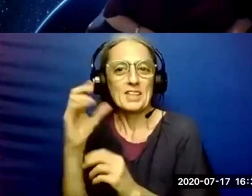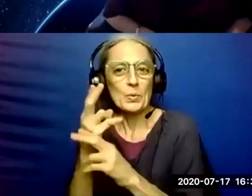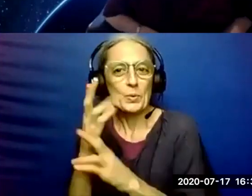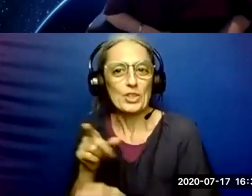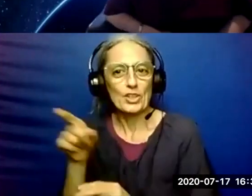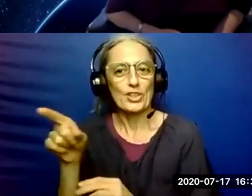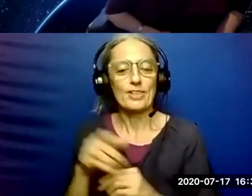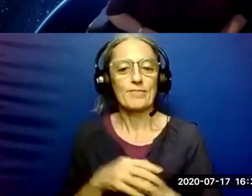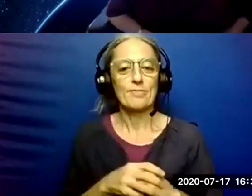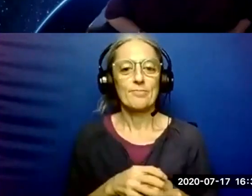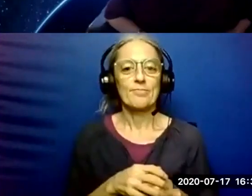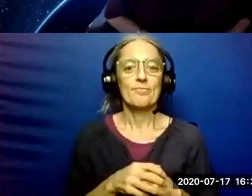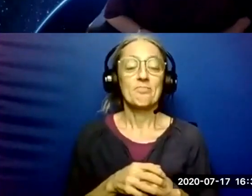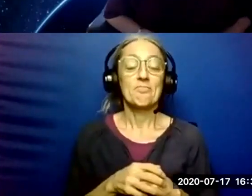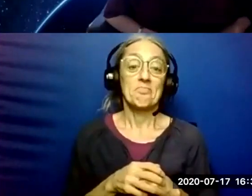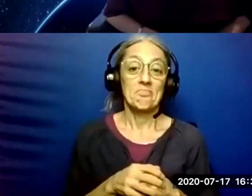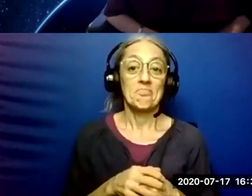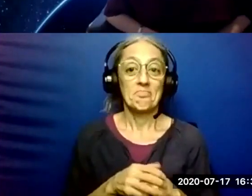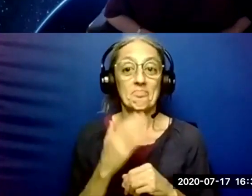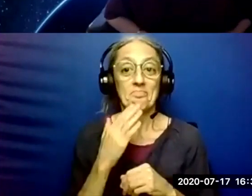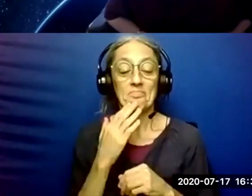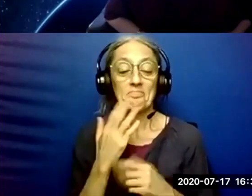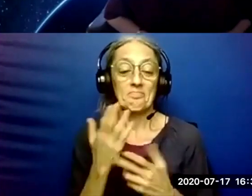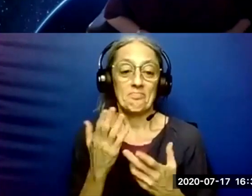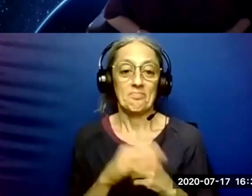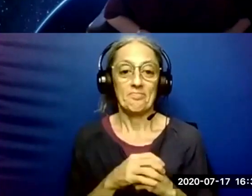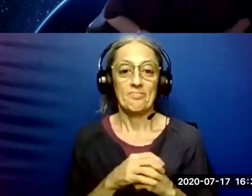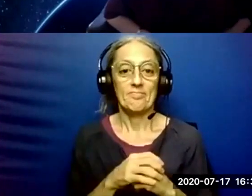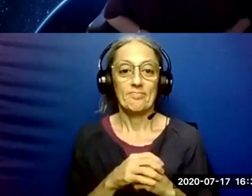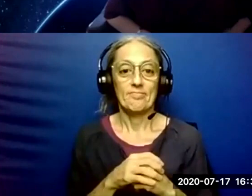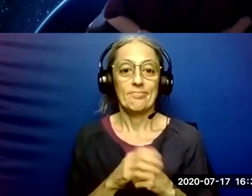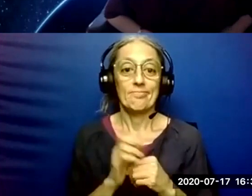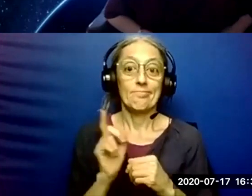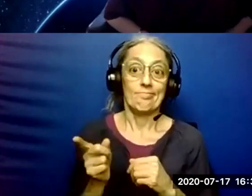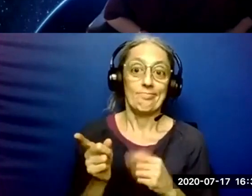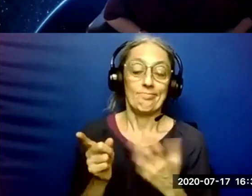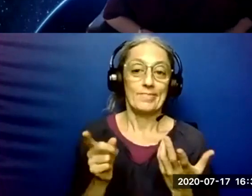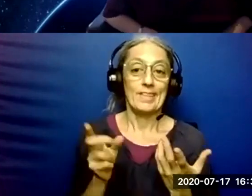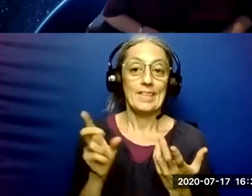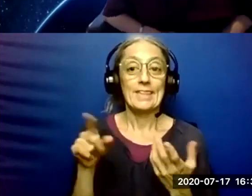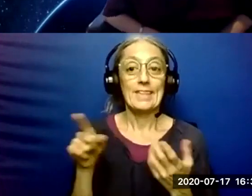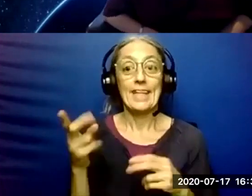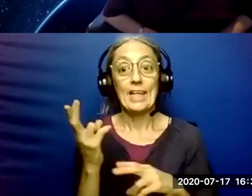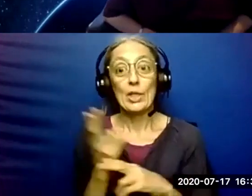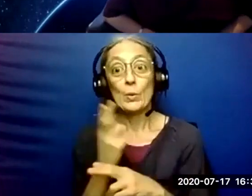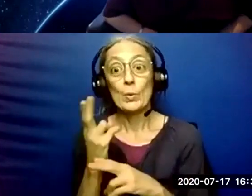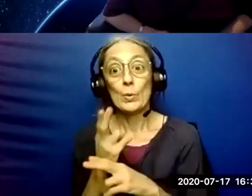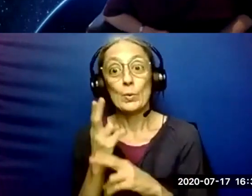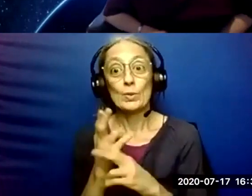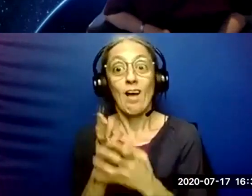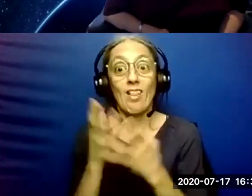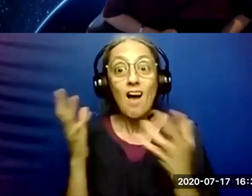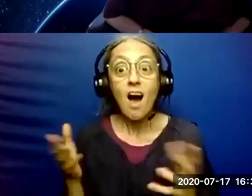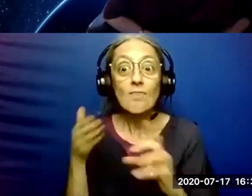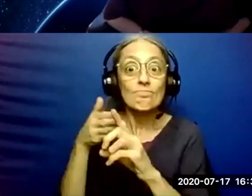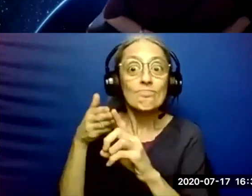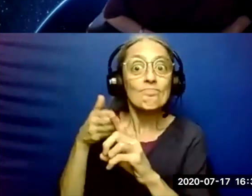I don't think he used his augmentative communication to the maximum. But then again, people have a right